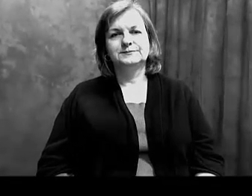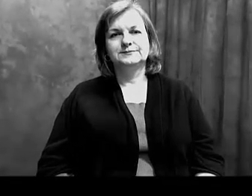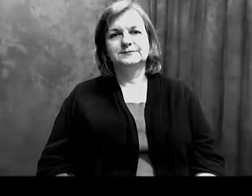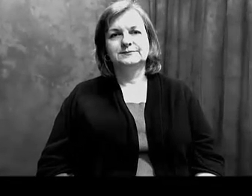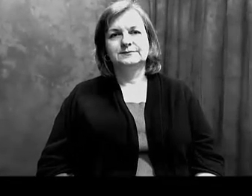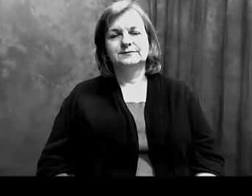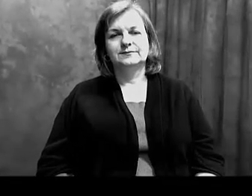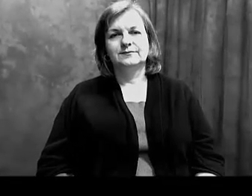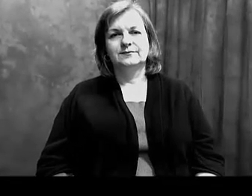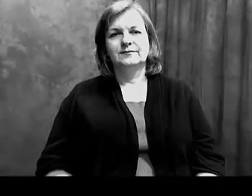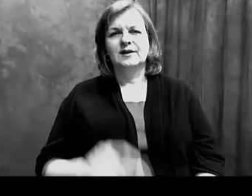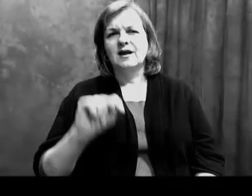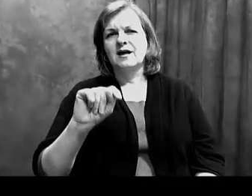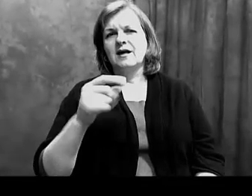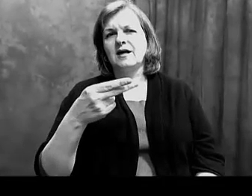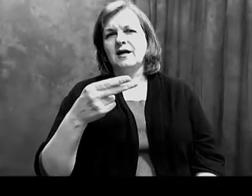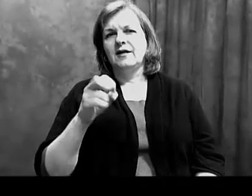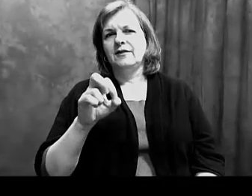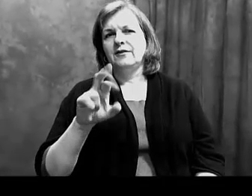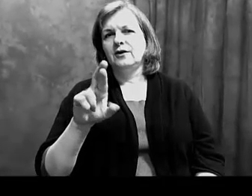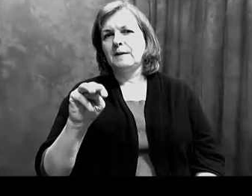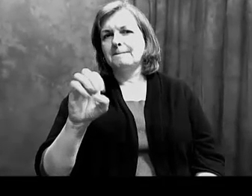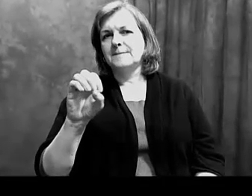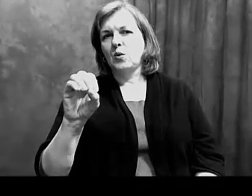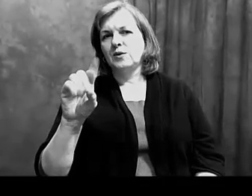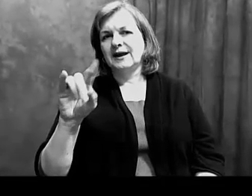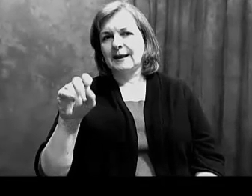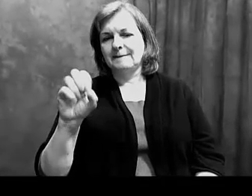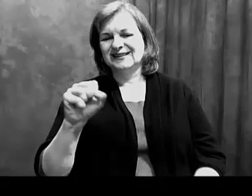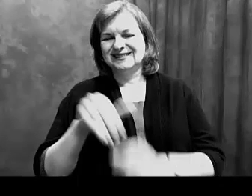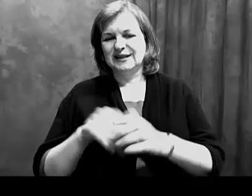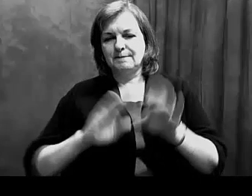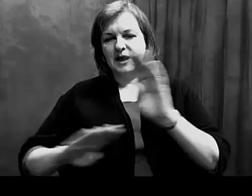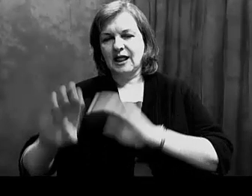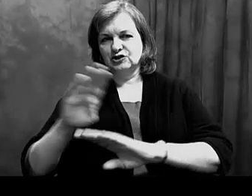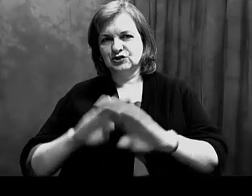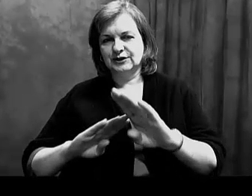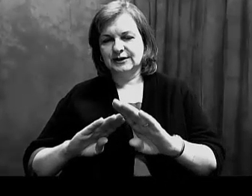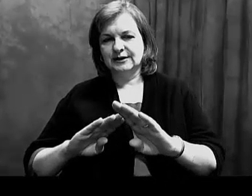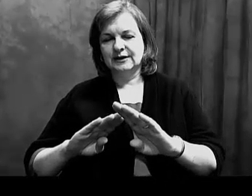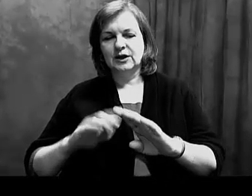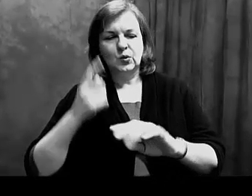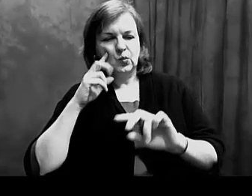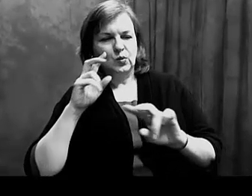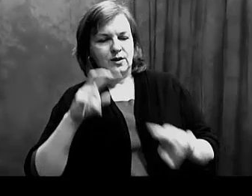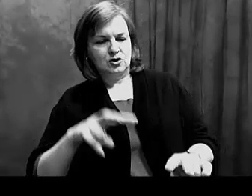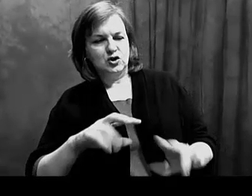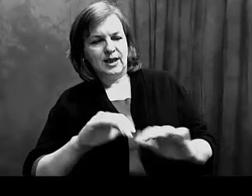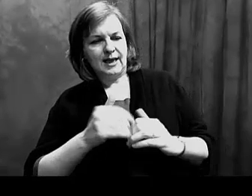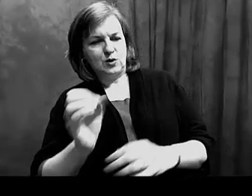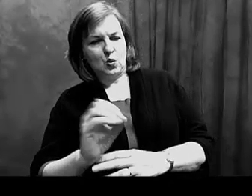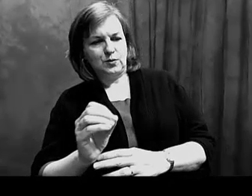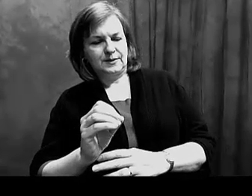so when we talk about thermodynamics in biology we focus on the ability of an organism